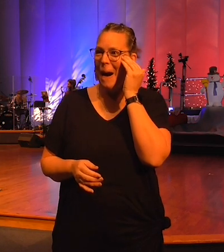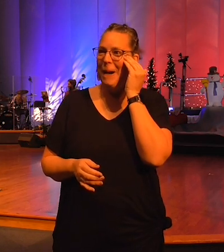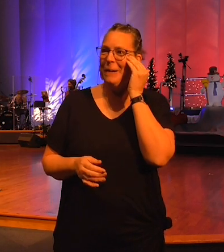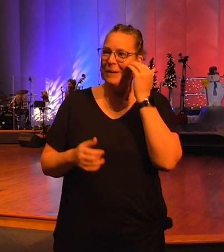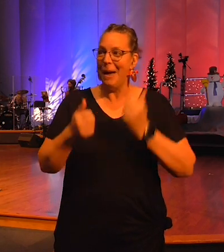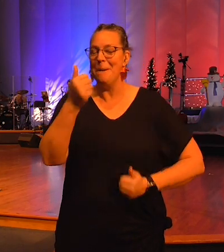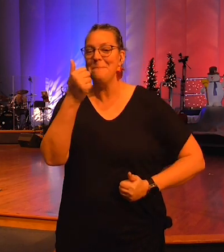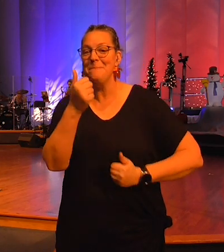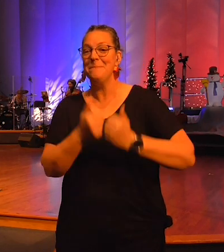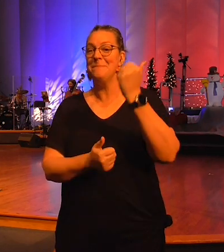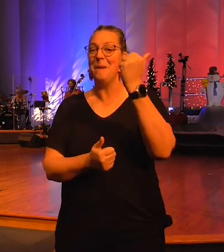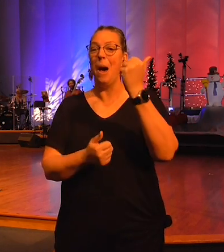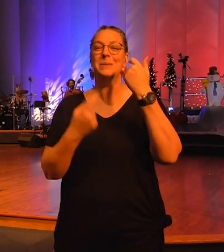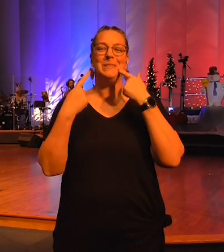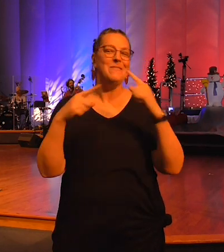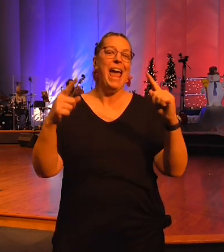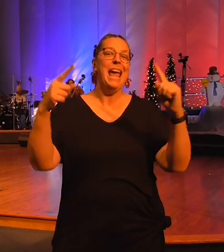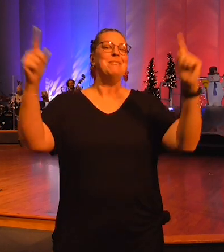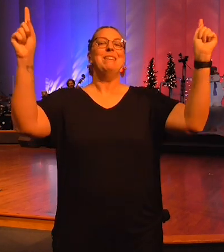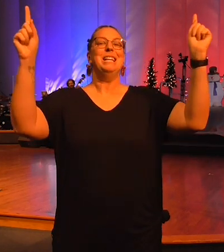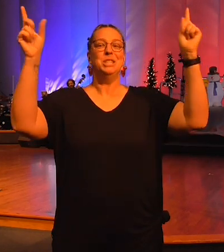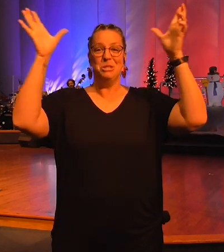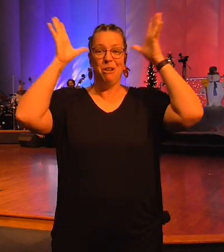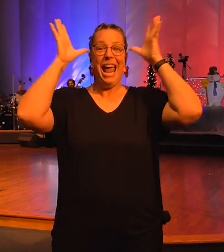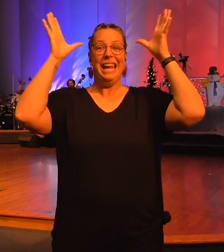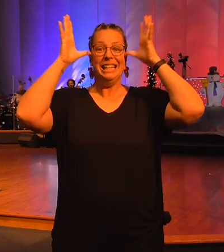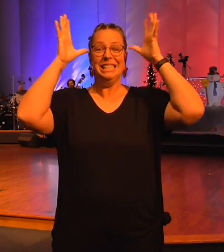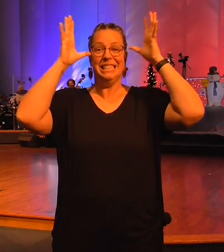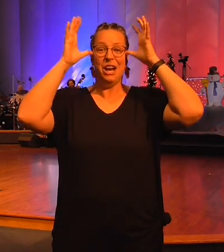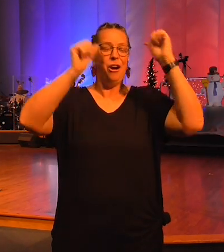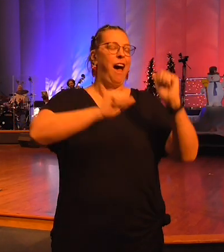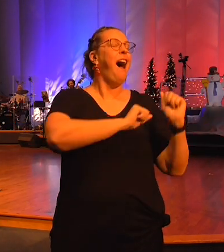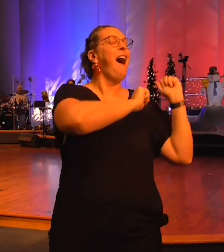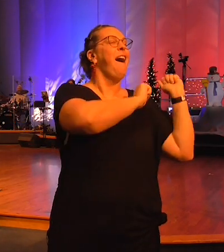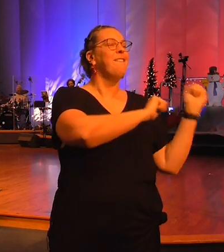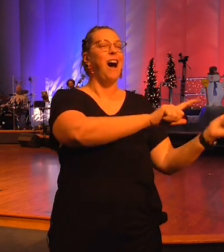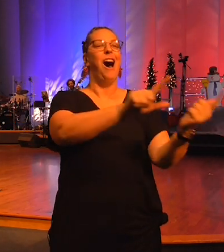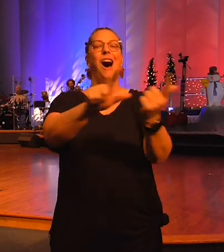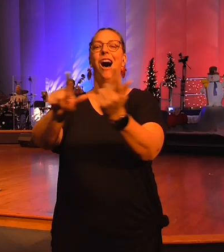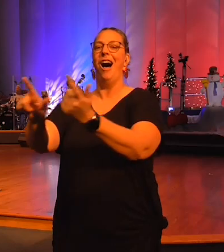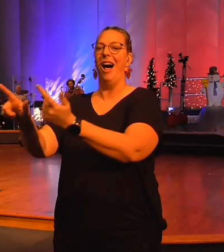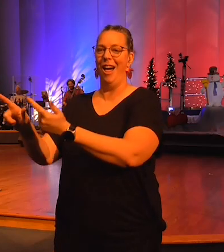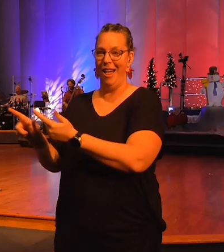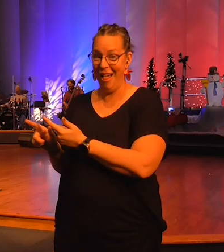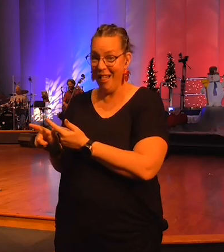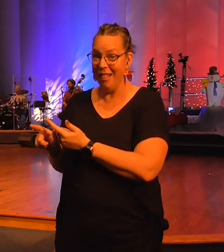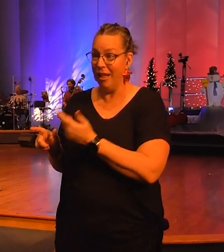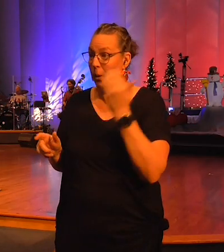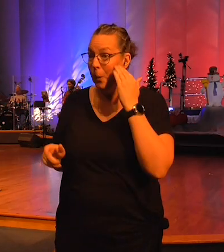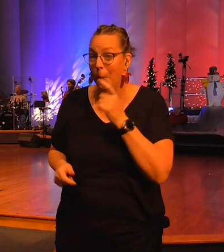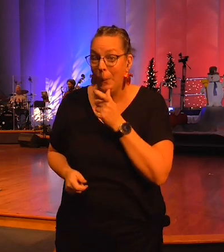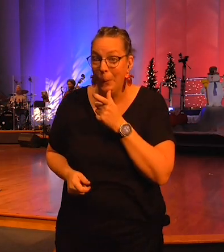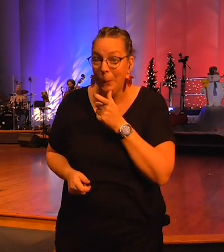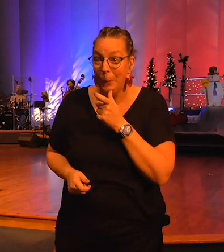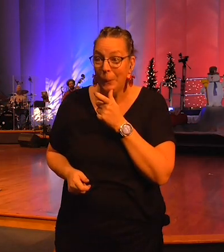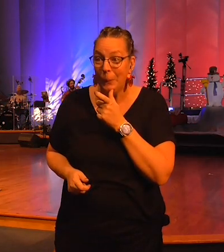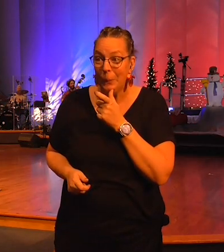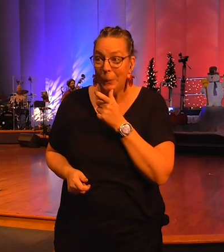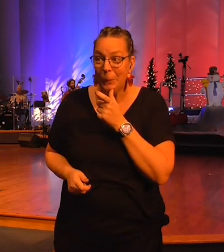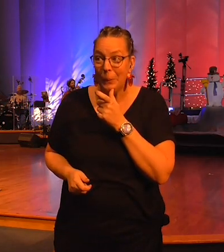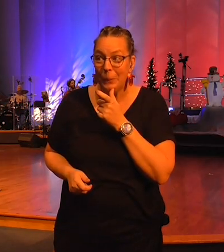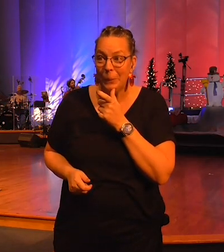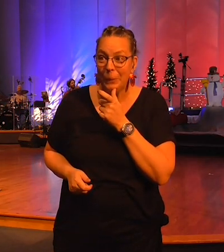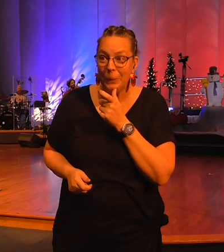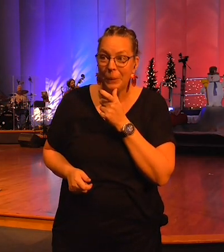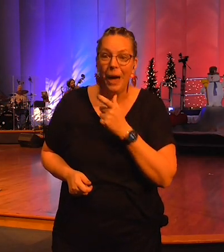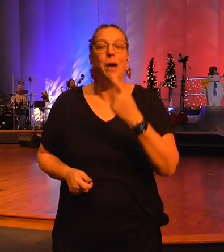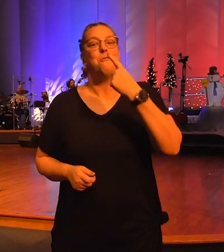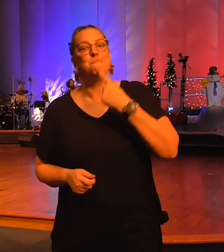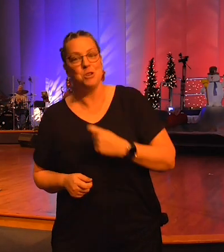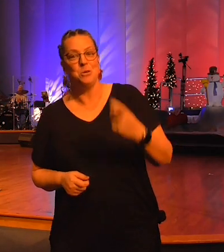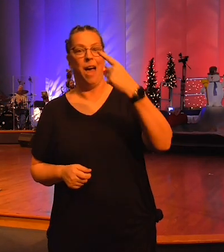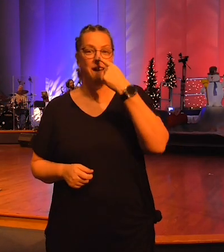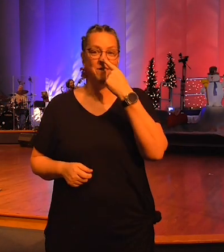exactly but do you recall the most famous reindeer of all you know